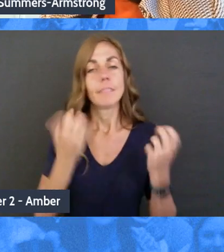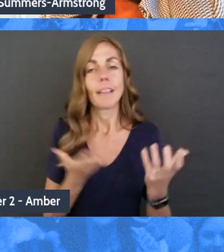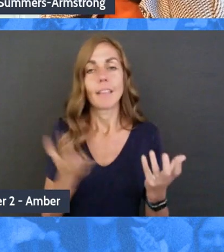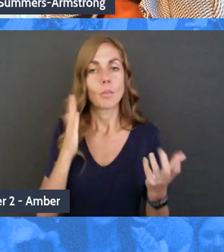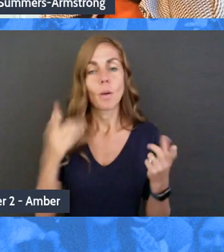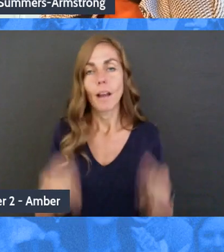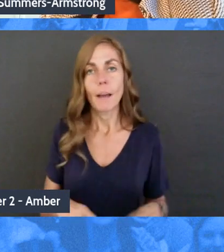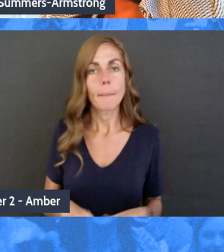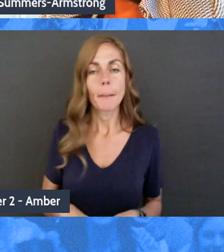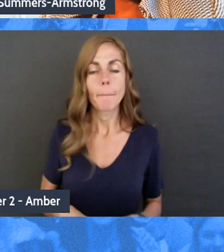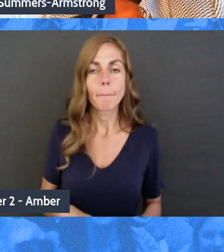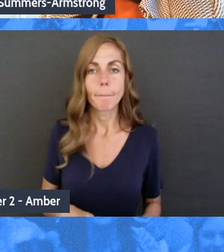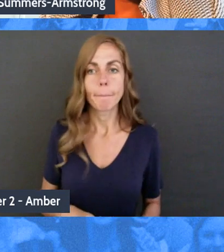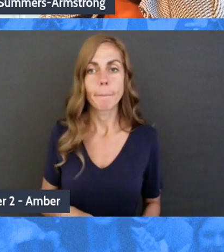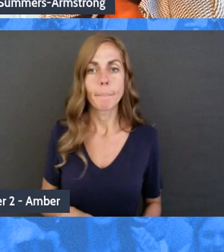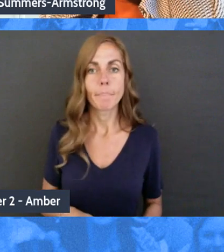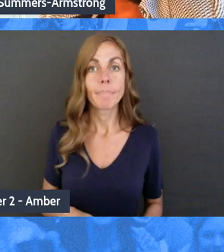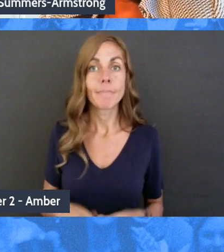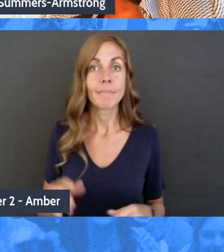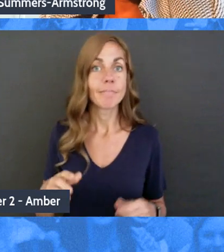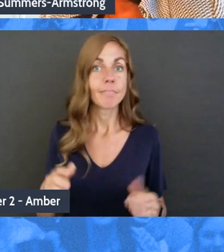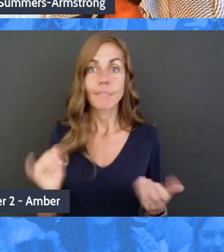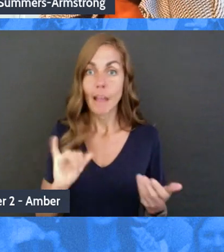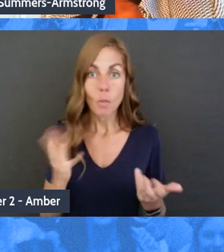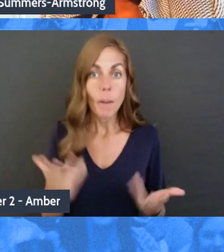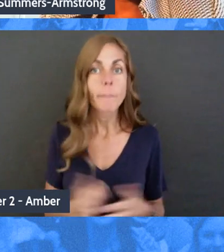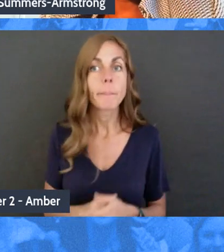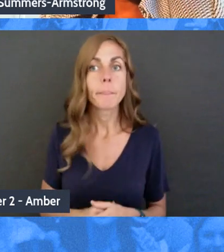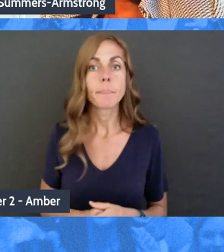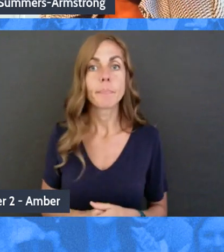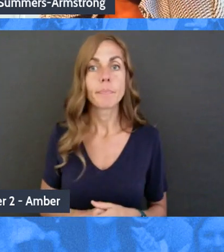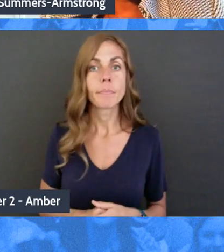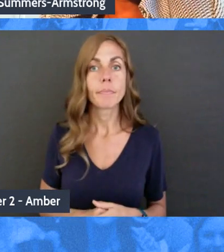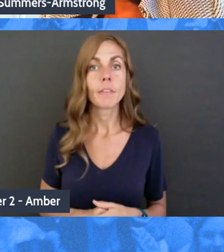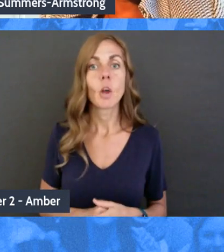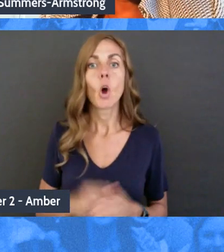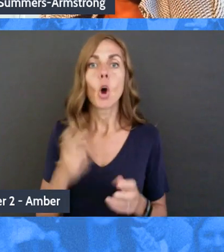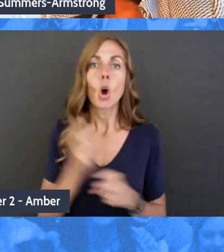make it harder to have drop boxes and require photo ID